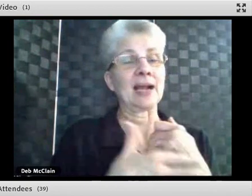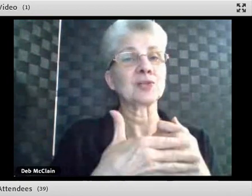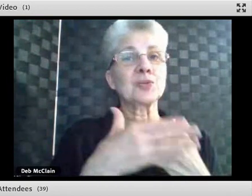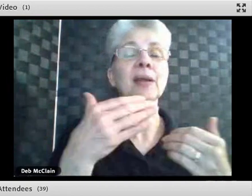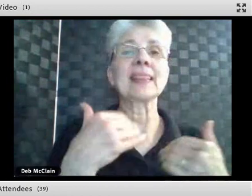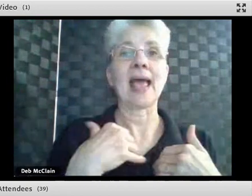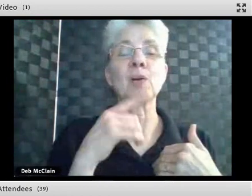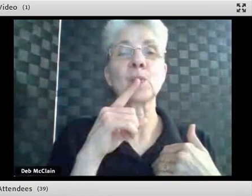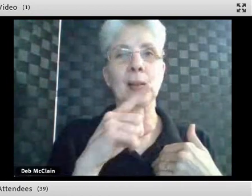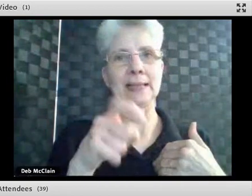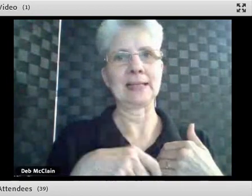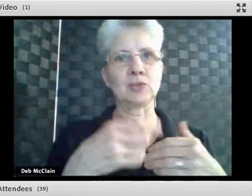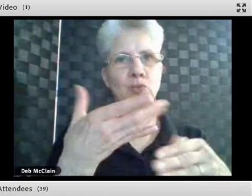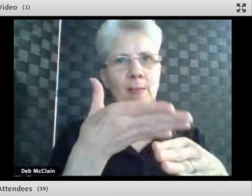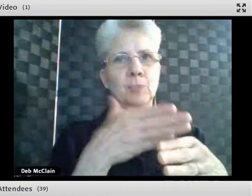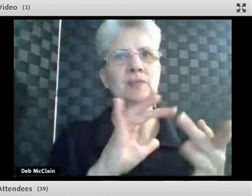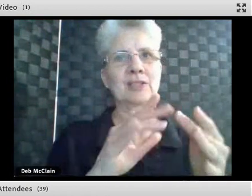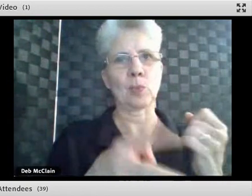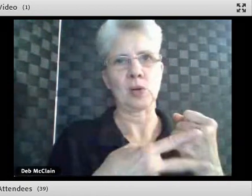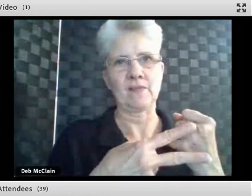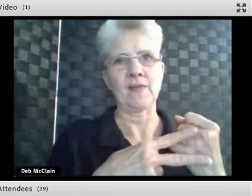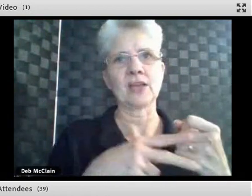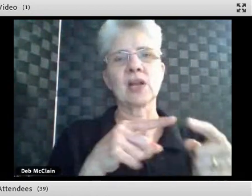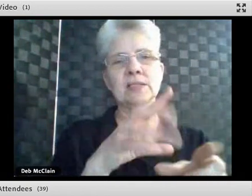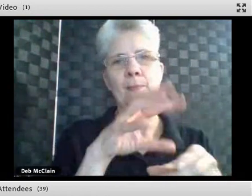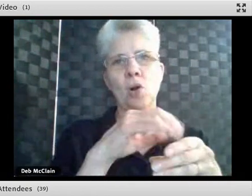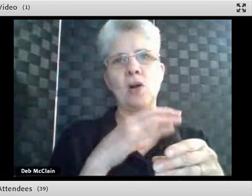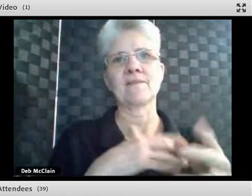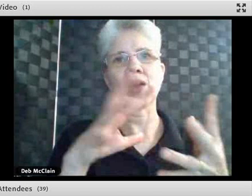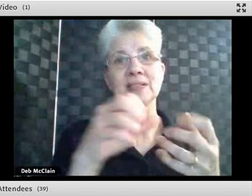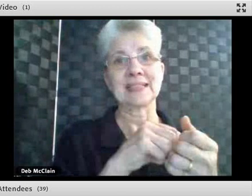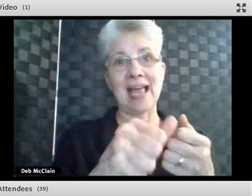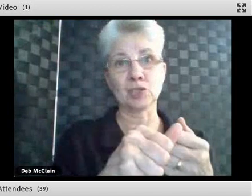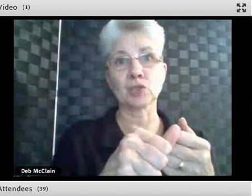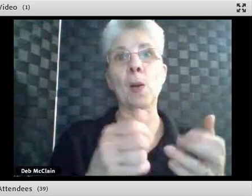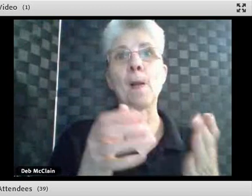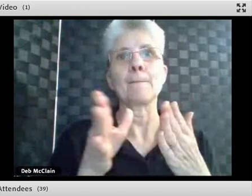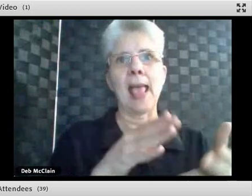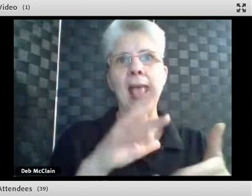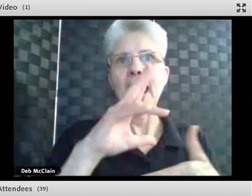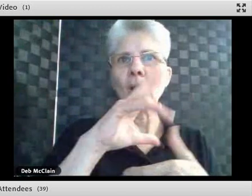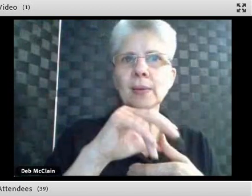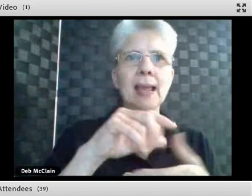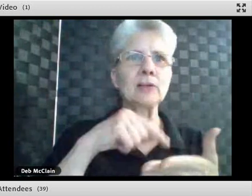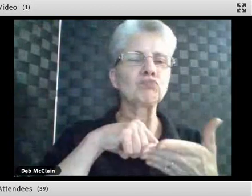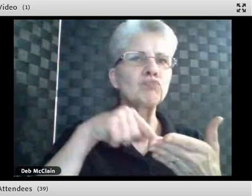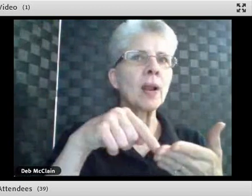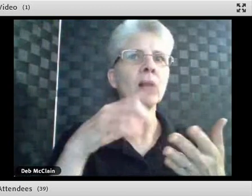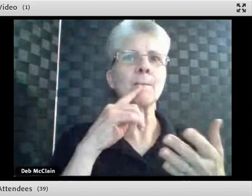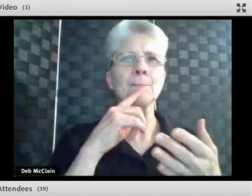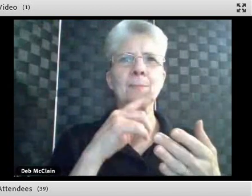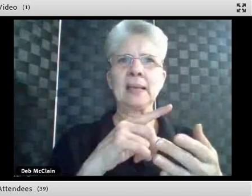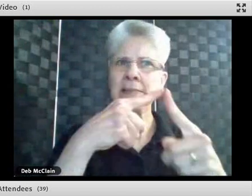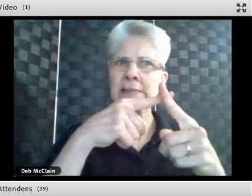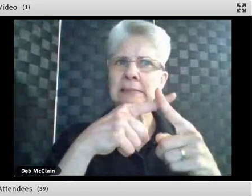that really needs to include digital preservation as part of our disaster planning and be really proactive about what we're doing